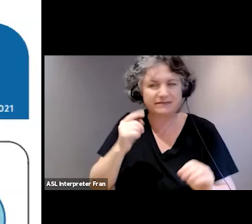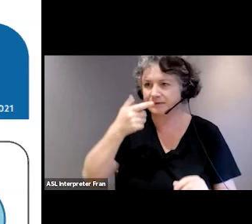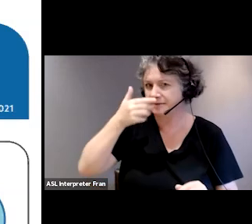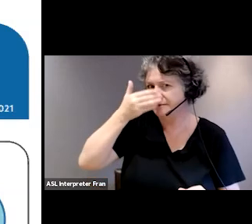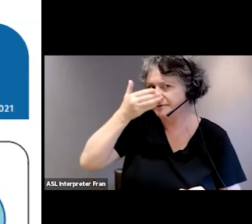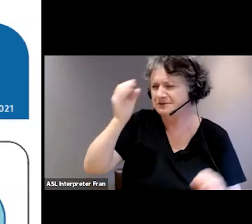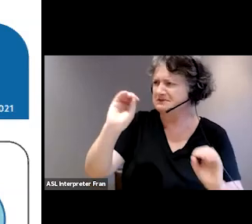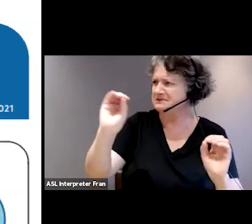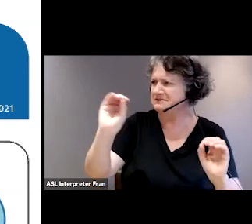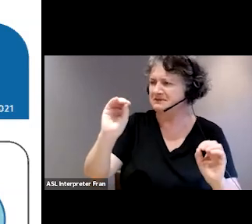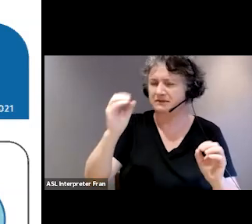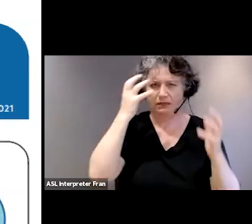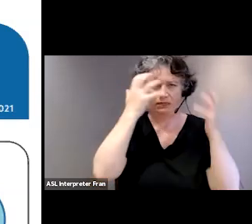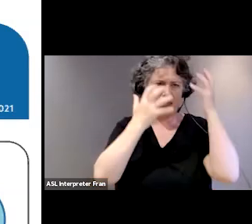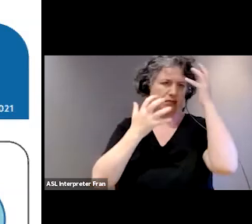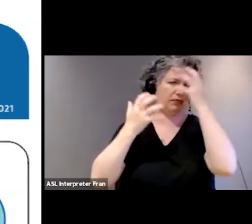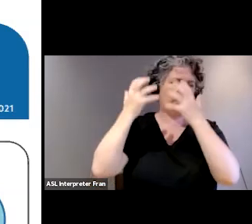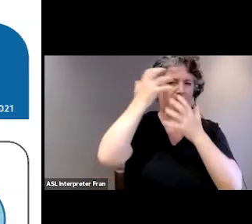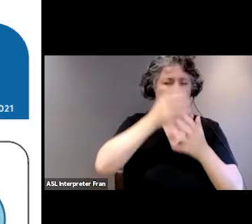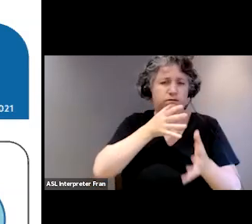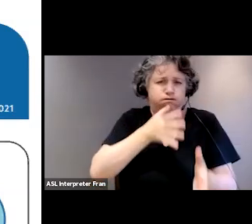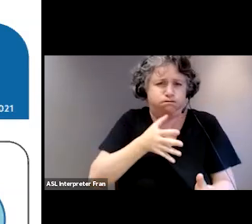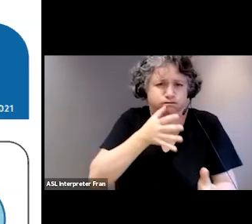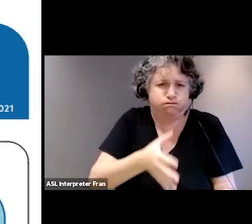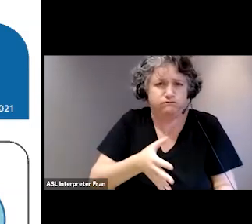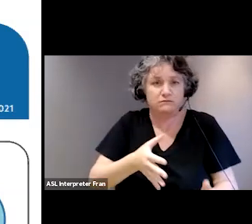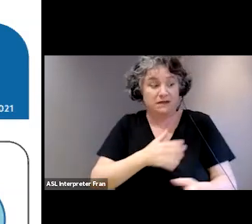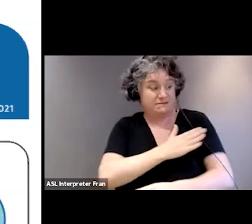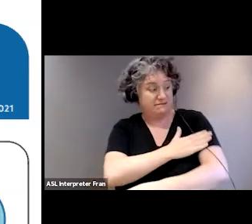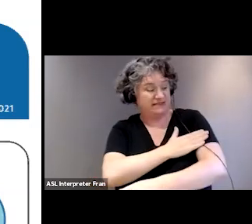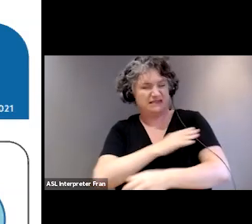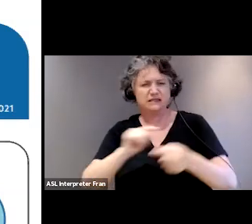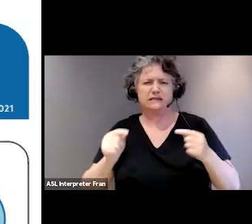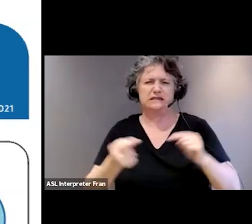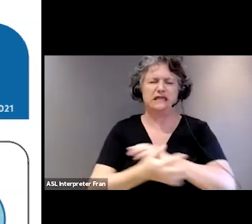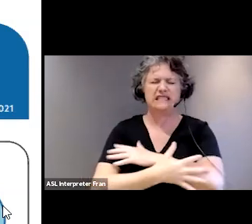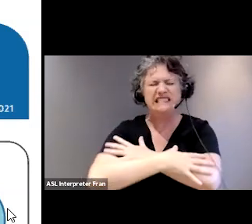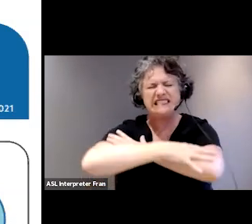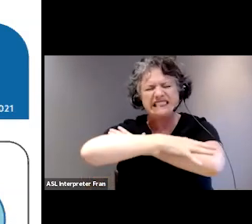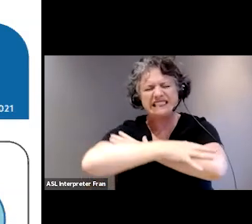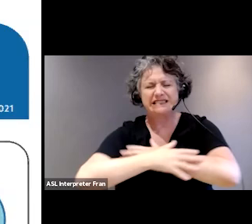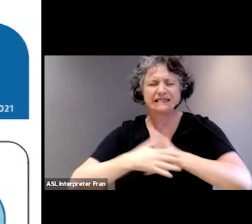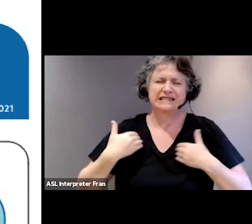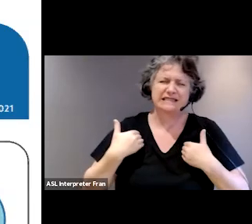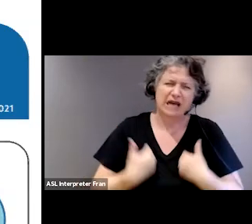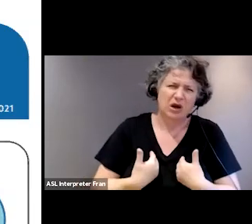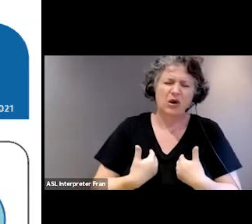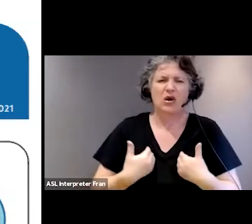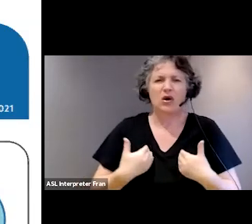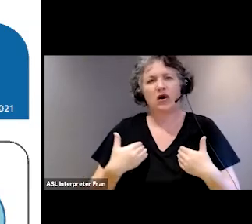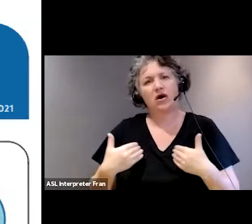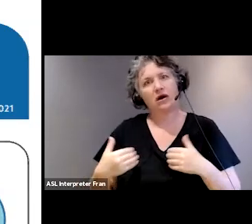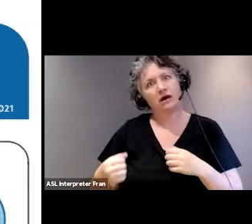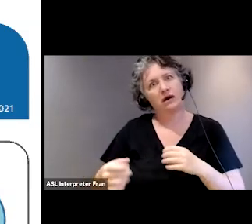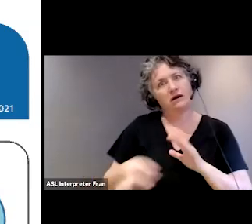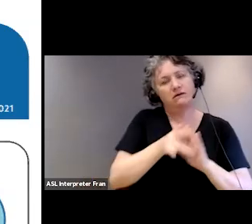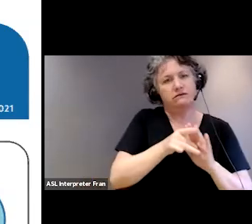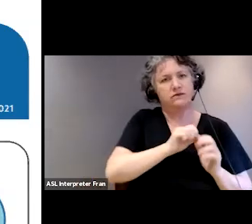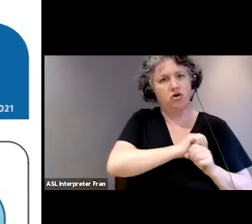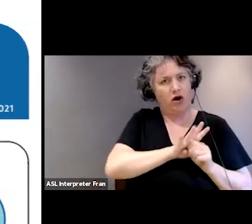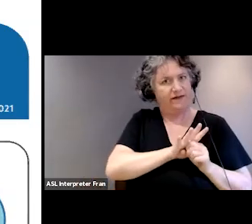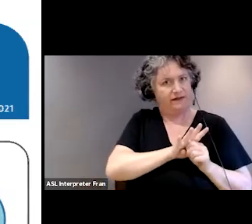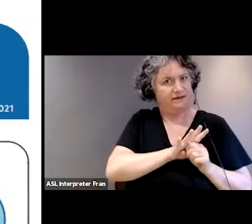And there is a chart that we have here that outlines all the different